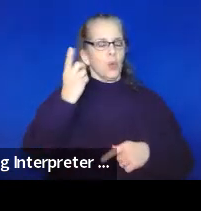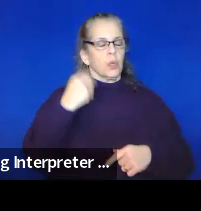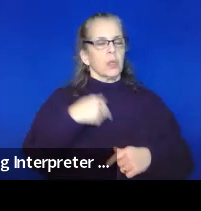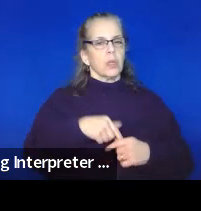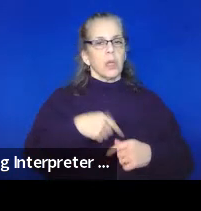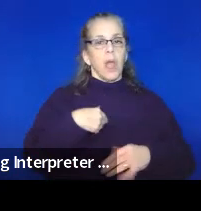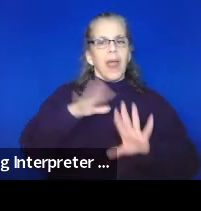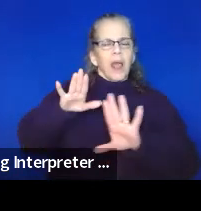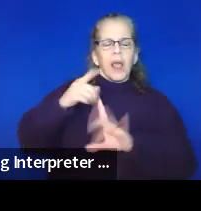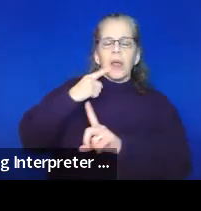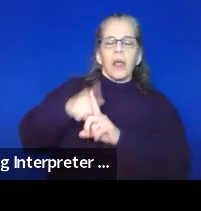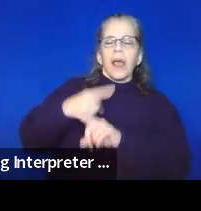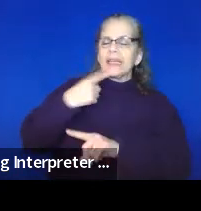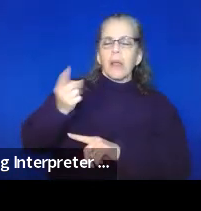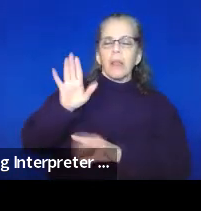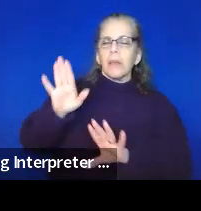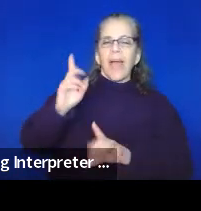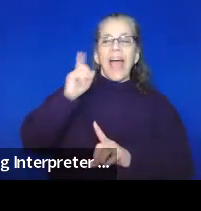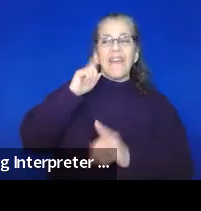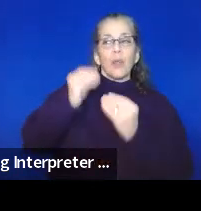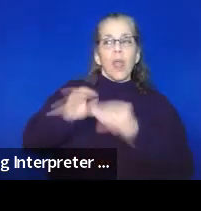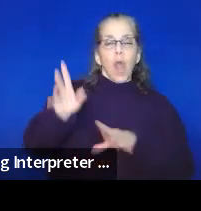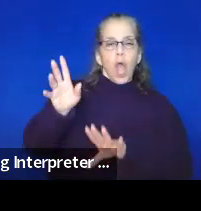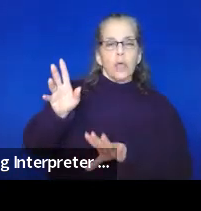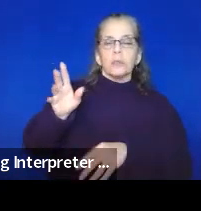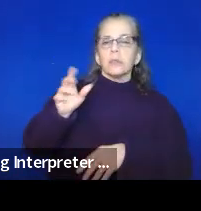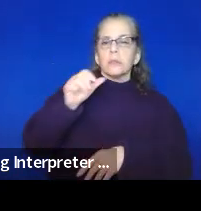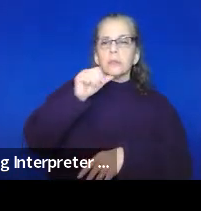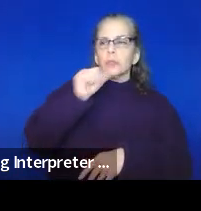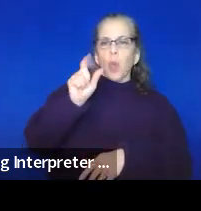hearing loss. There's nothing you need to do other than enunciate and slow down a little